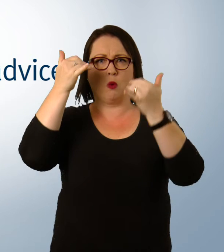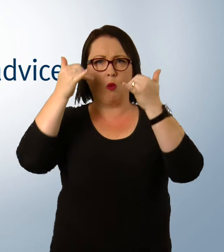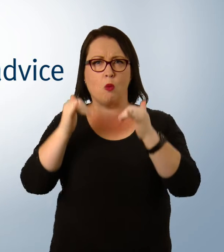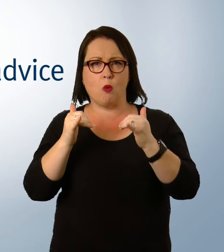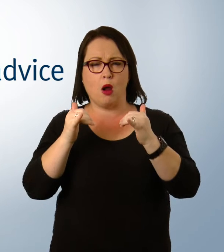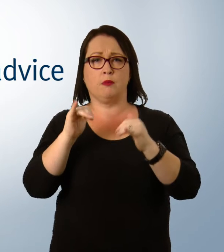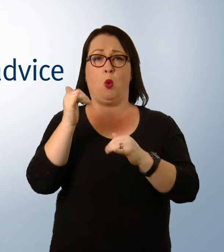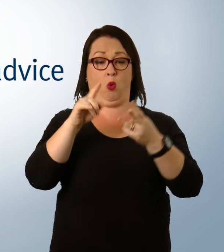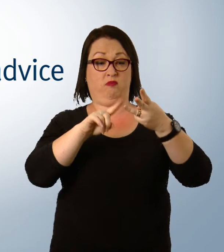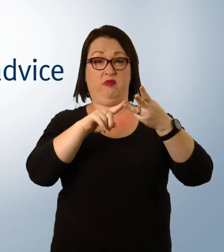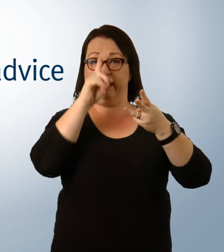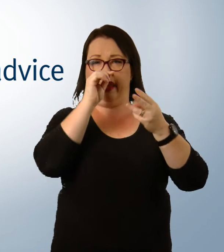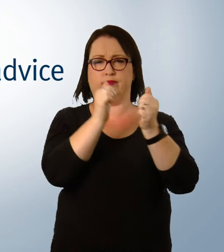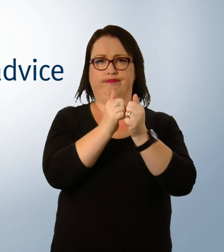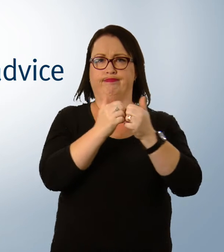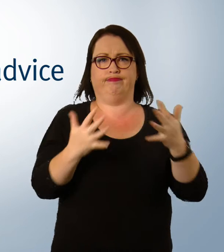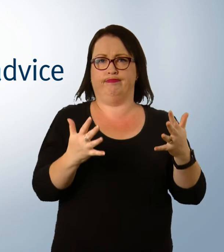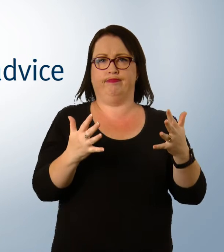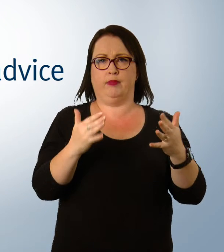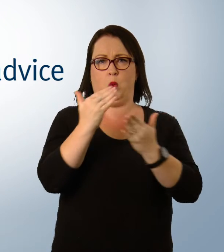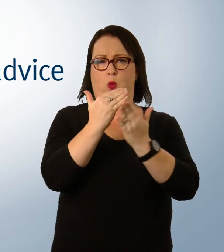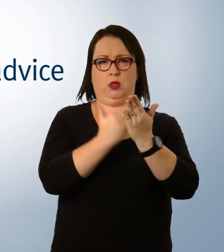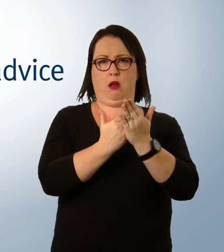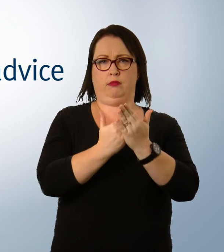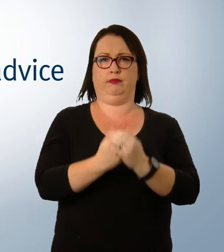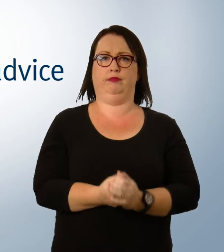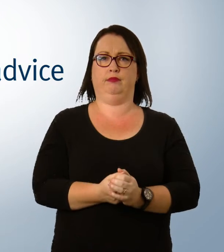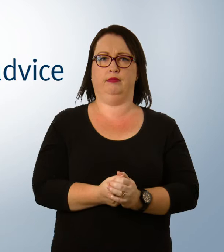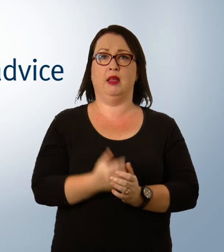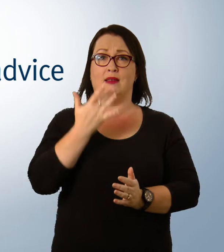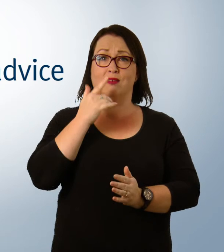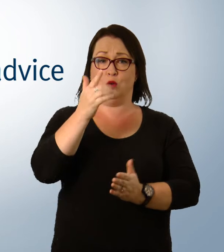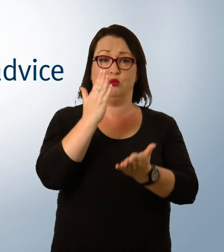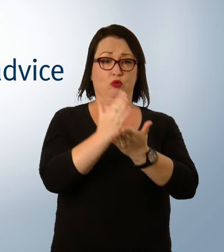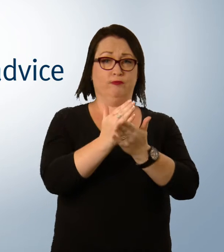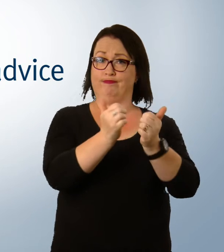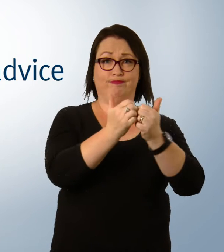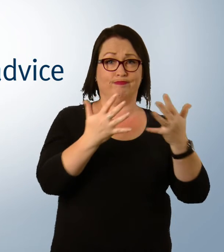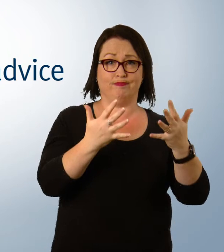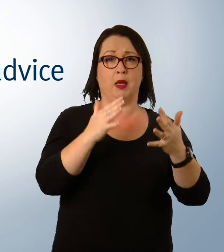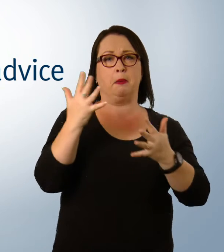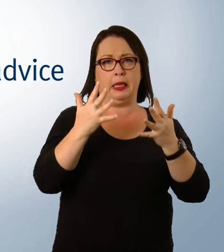or, Disagree with the Protection Order being made. If you do disagree, then you and the aggrieved